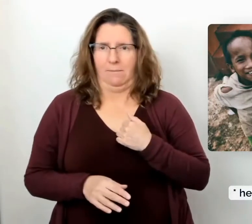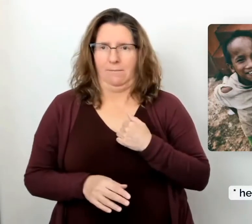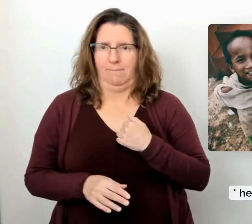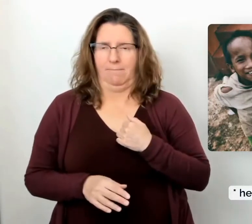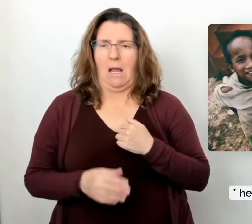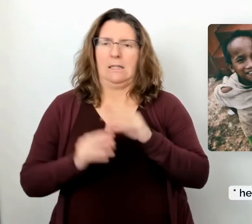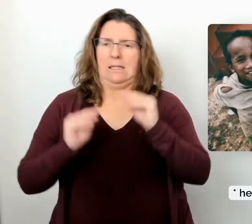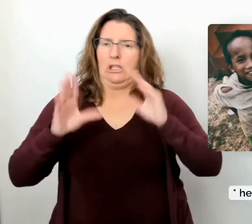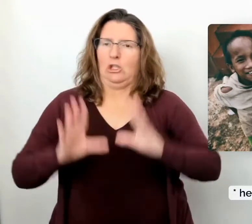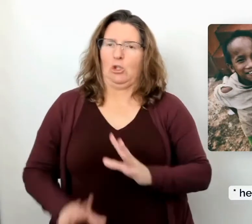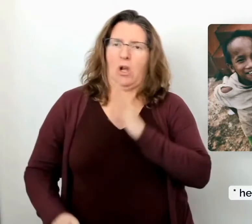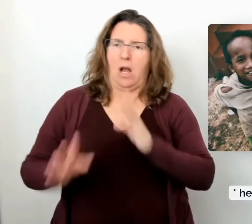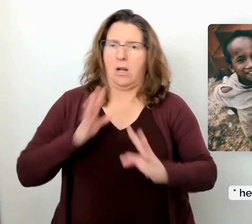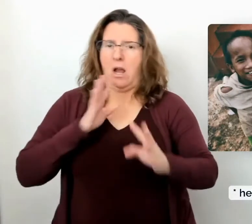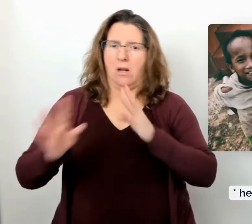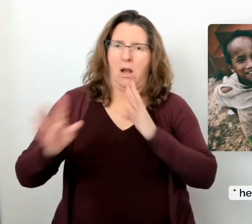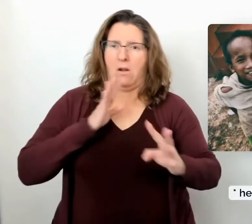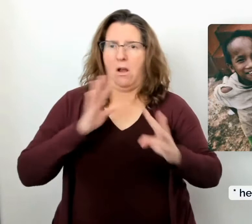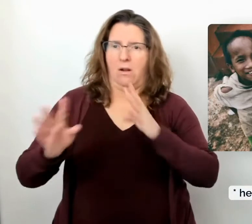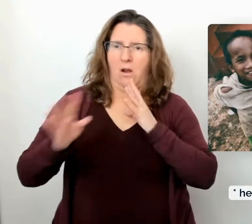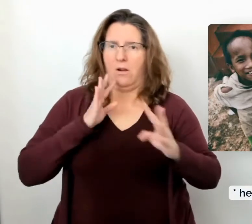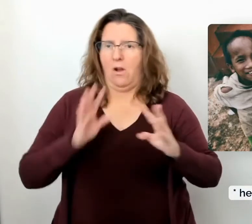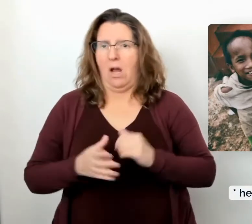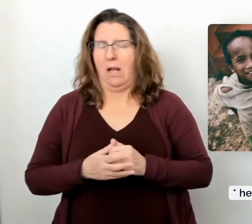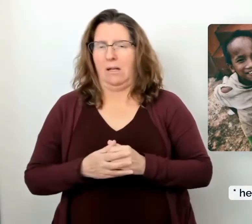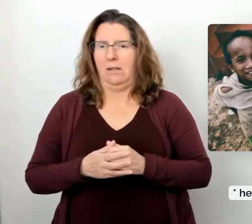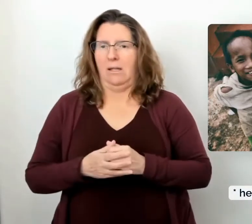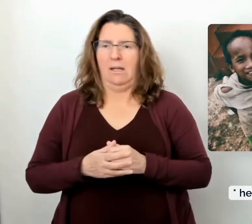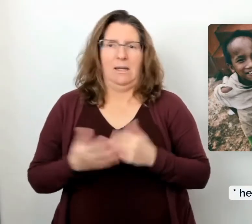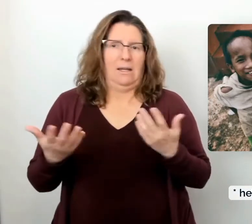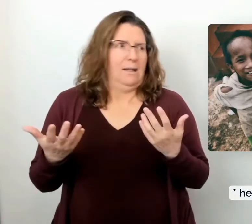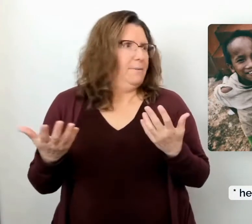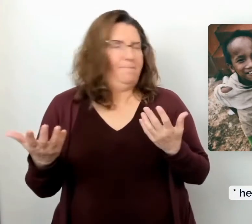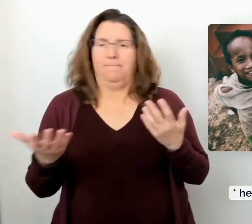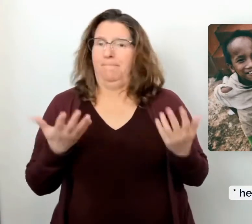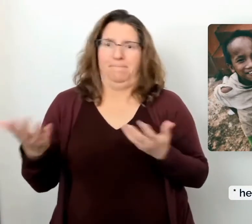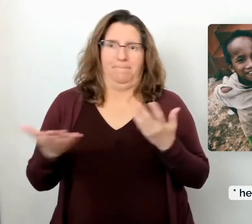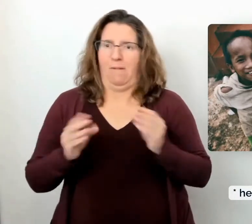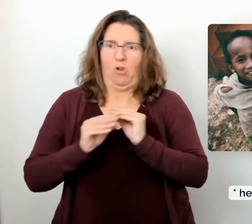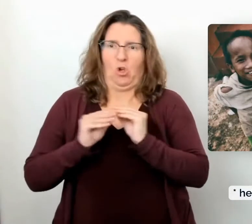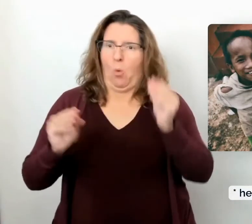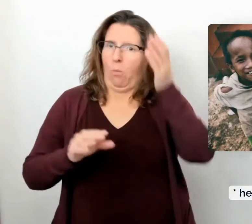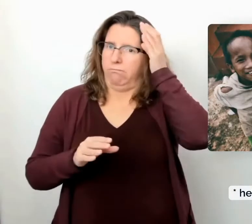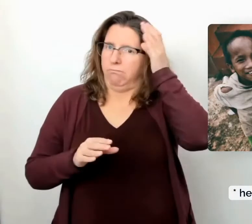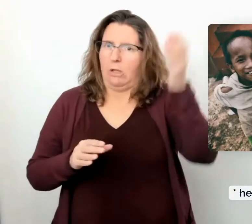The teacher would be yakking away and I had no concept of what was happening in the classroom whatsoever.